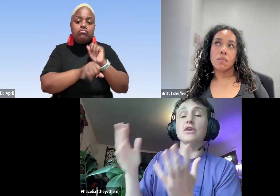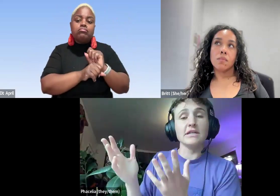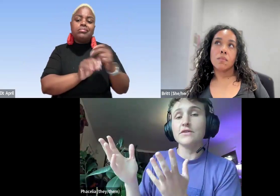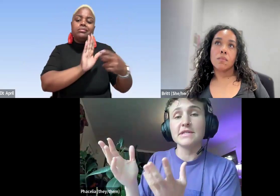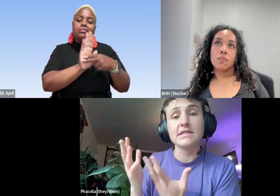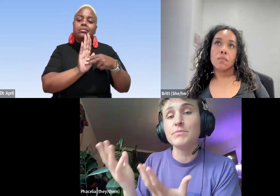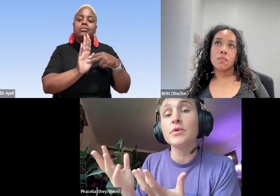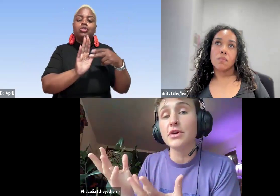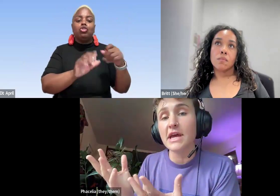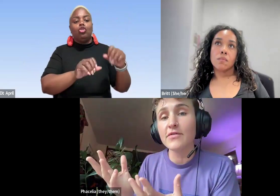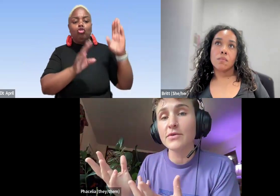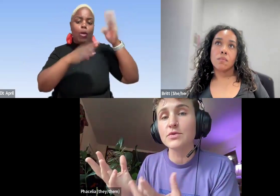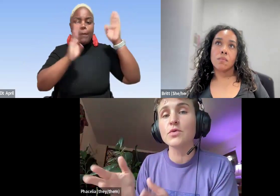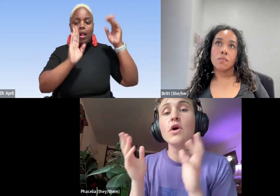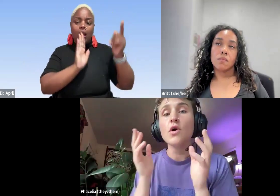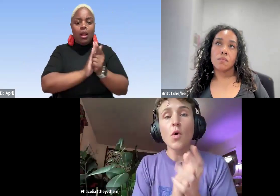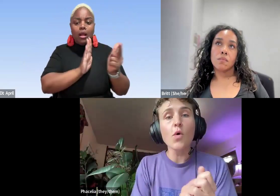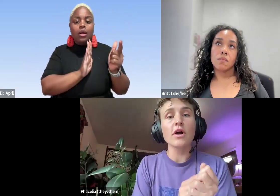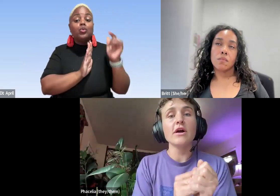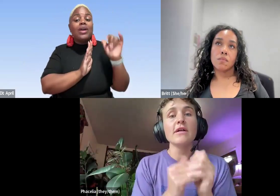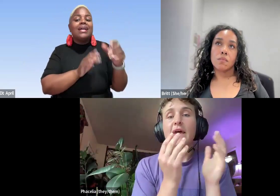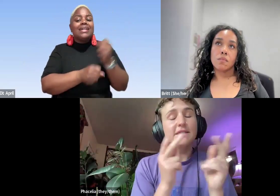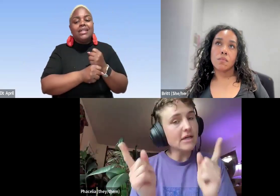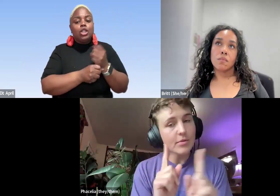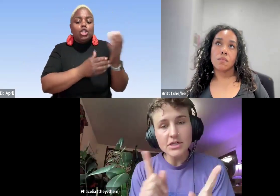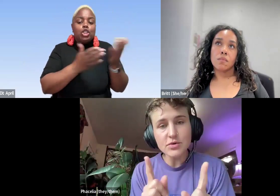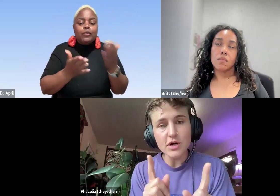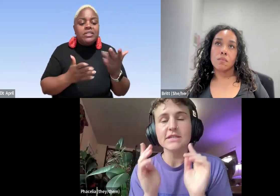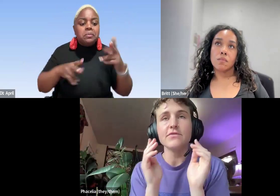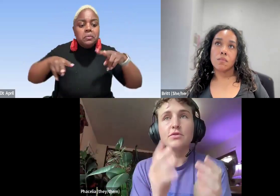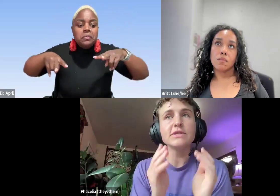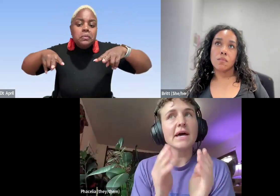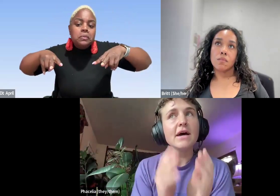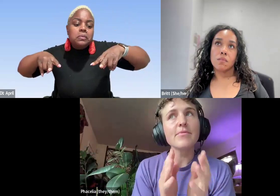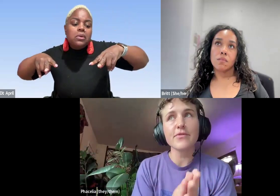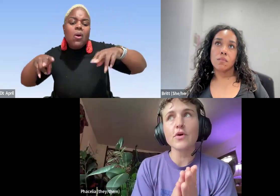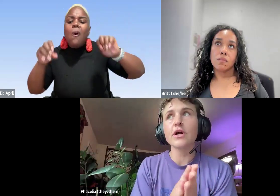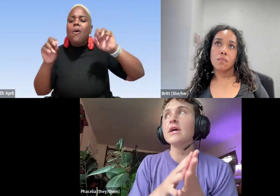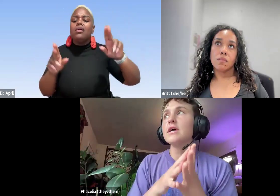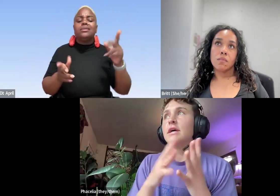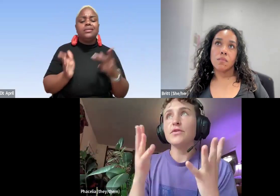and you're getting services, and people are looking out for you at school, or, and it's a double-edged sword 'cause if you sign up for,